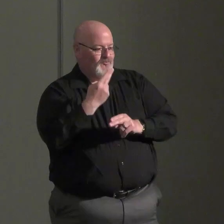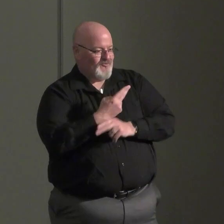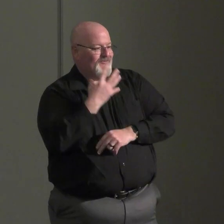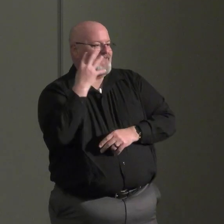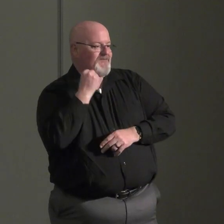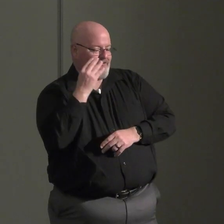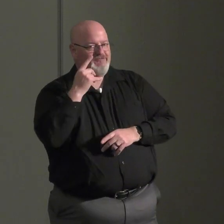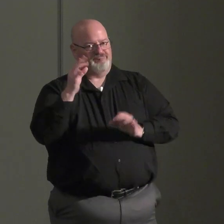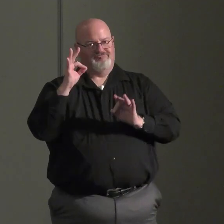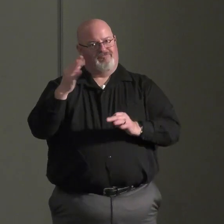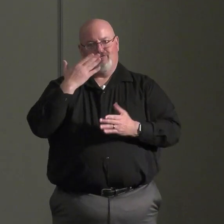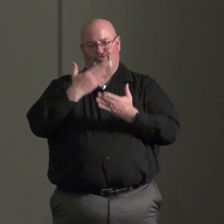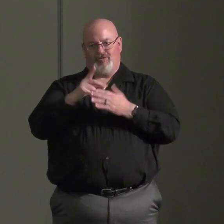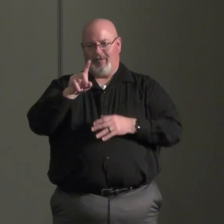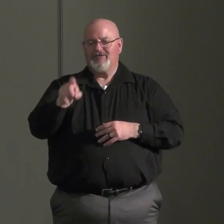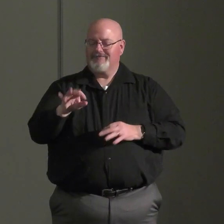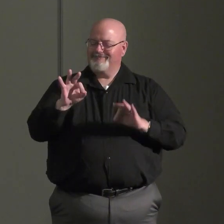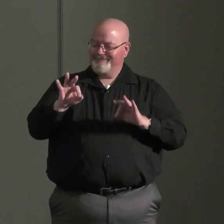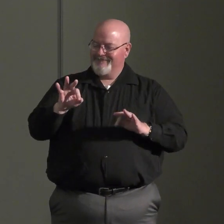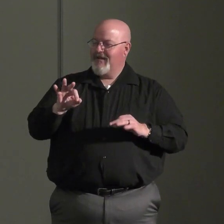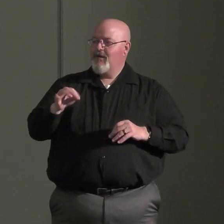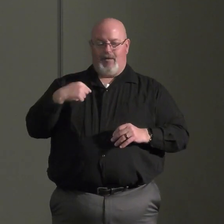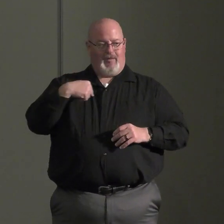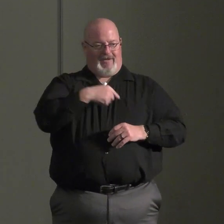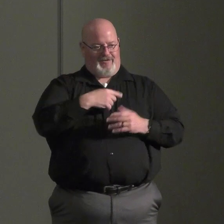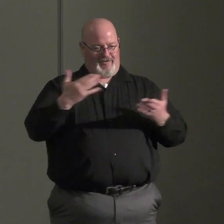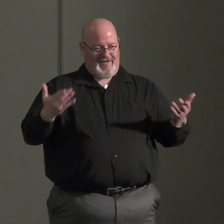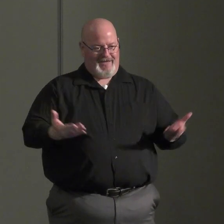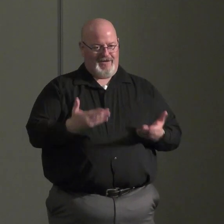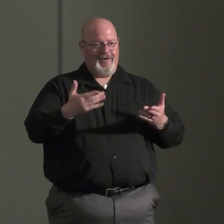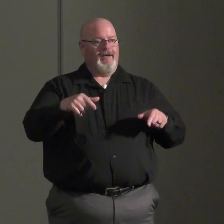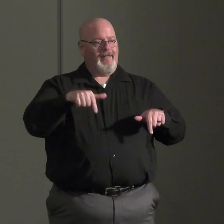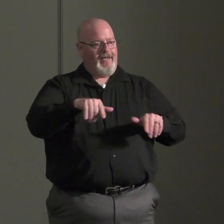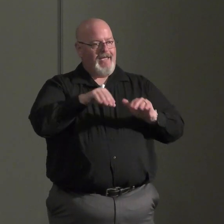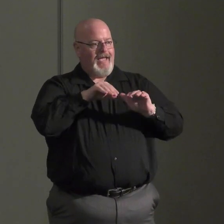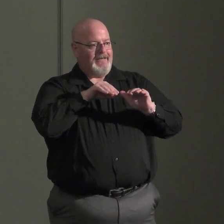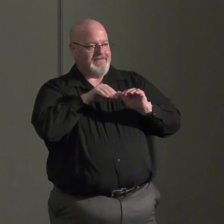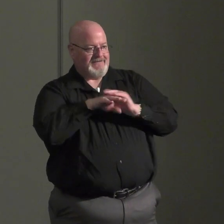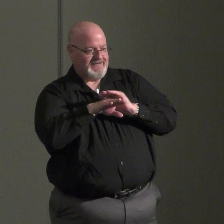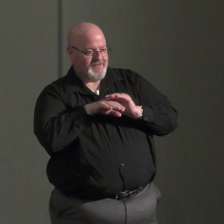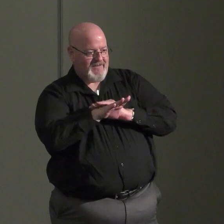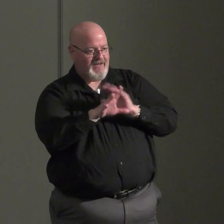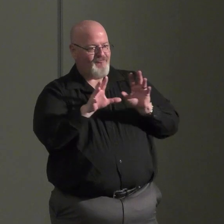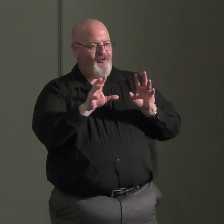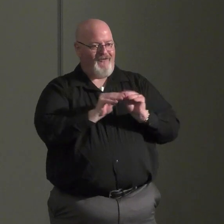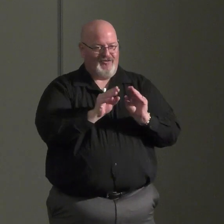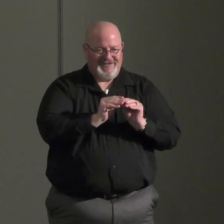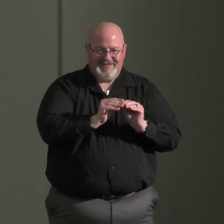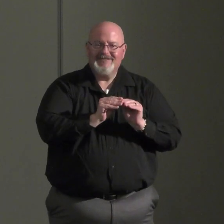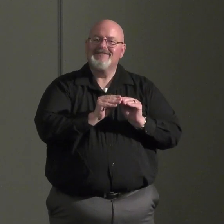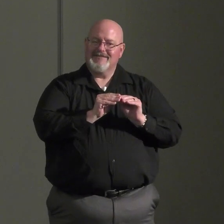Good. We are here. This is accessibility. Conference. This is assistive technology